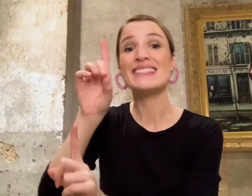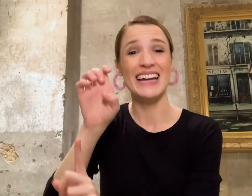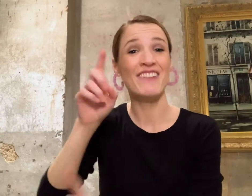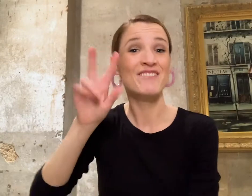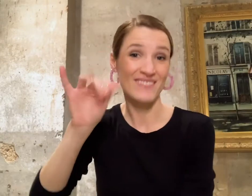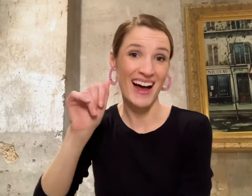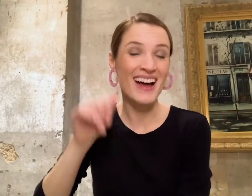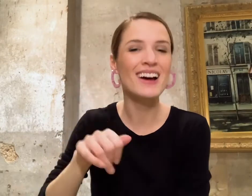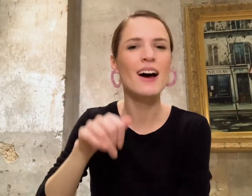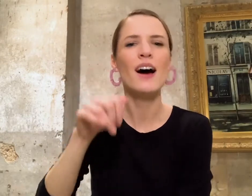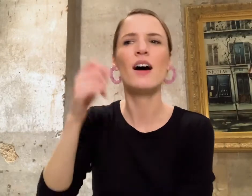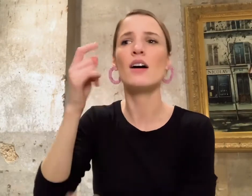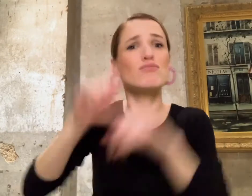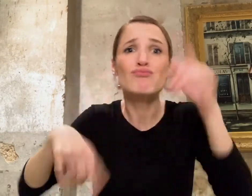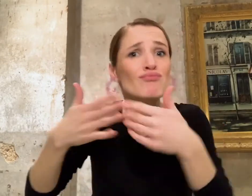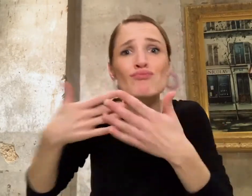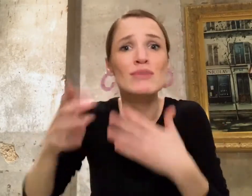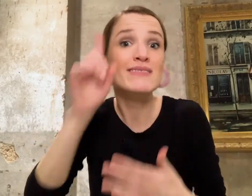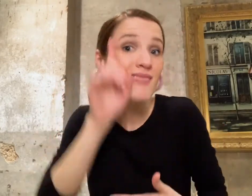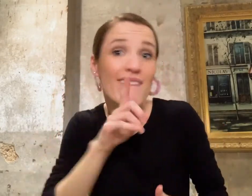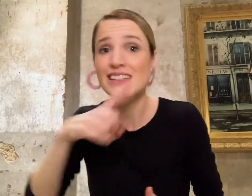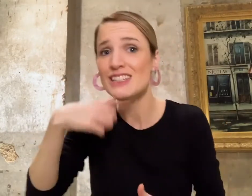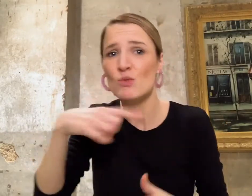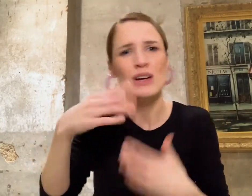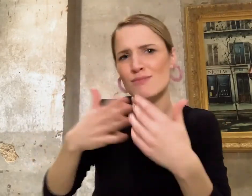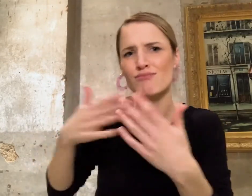De'VIA may also be created by deafened or hearing artists,